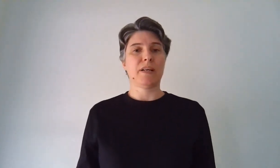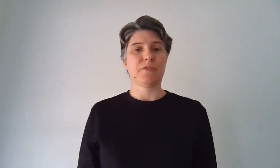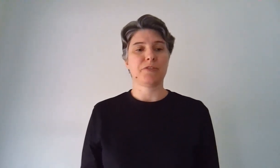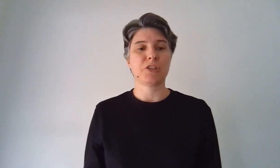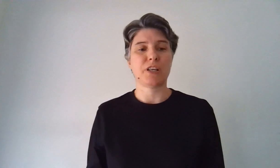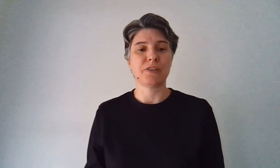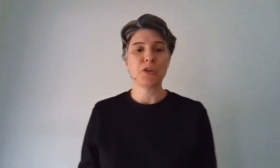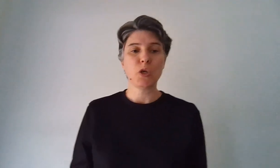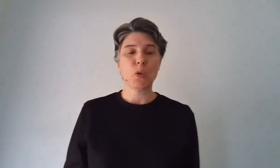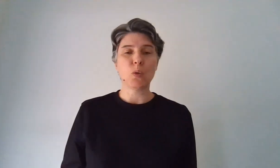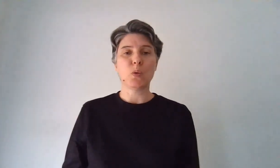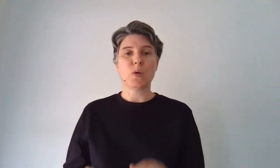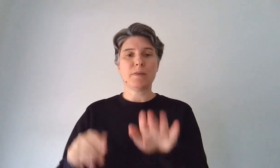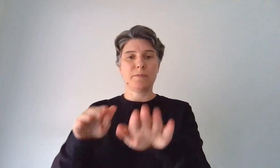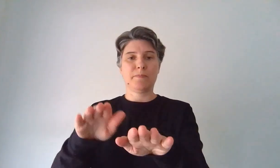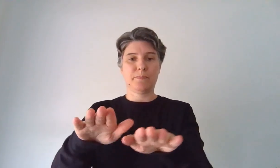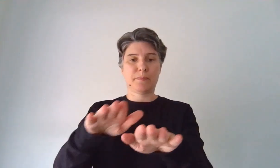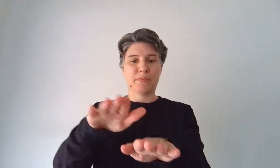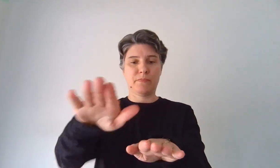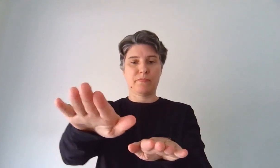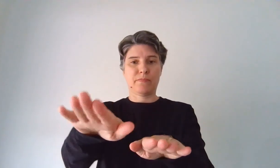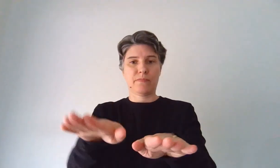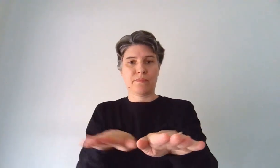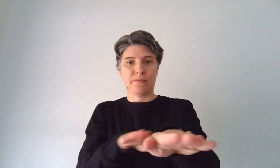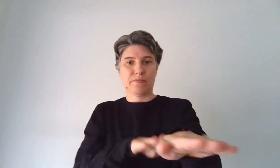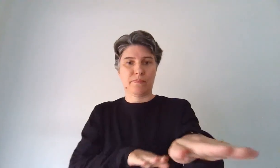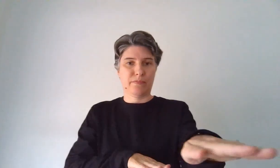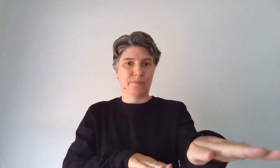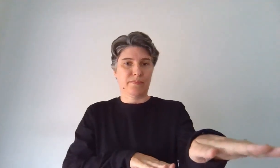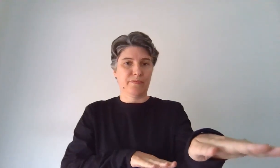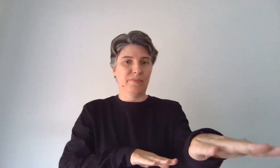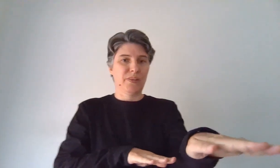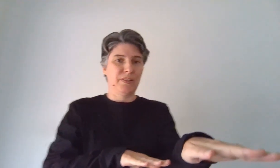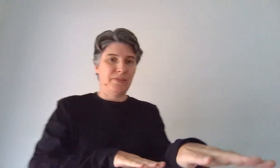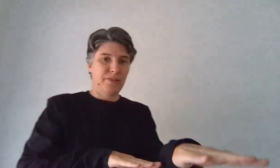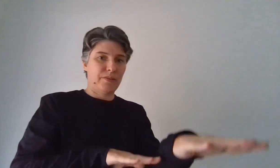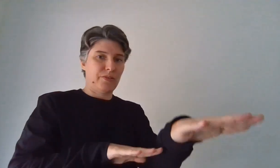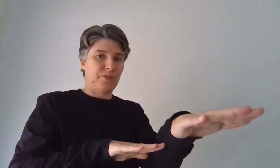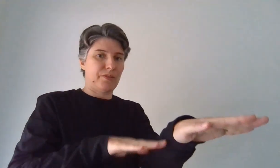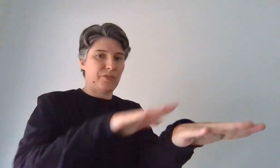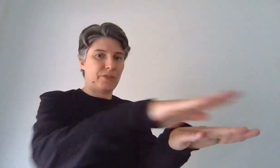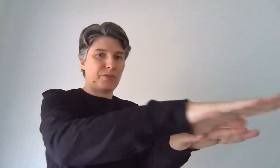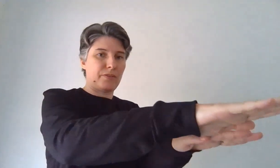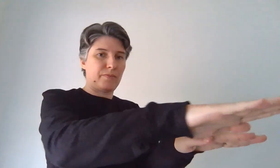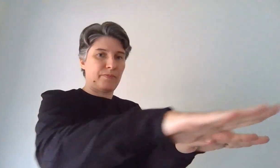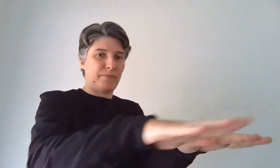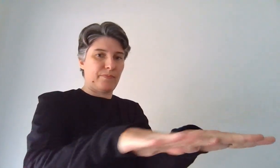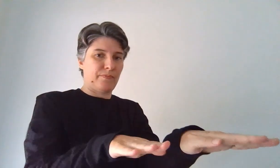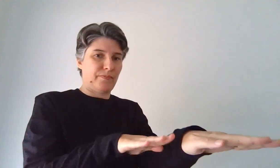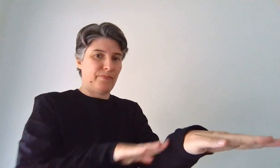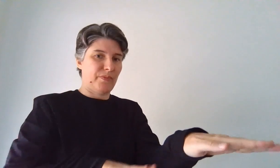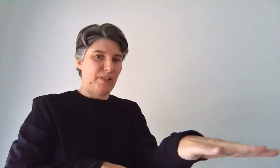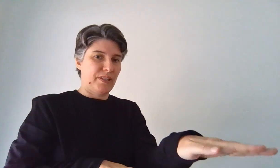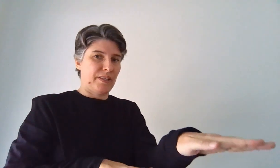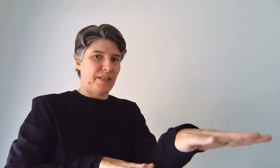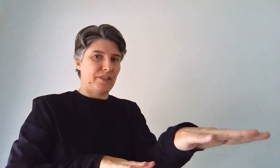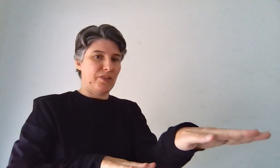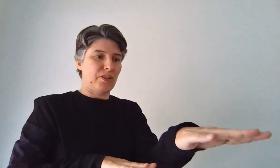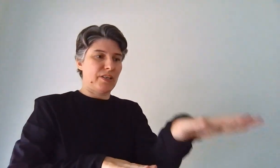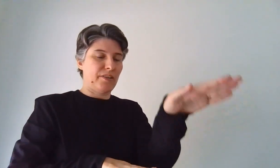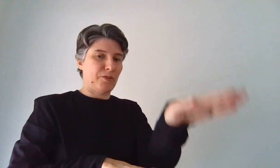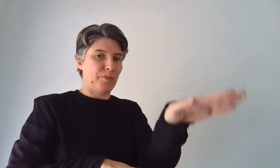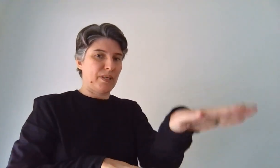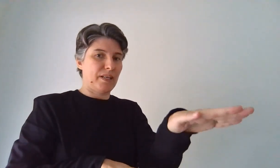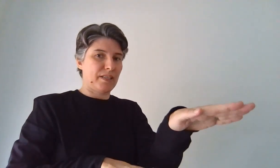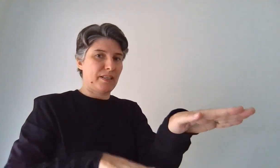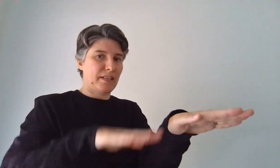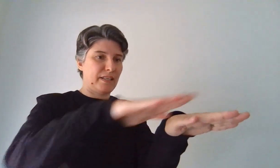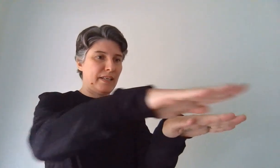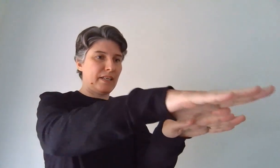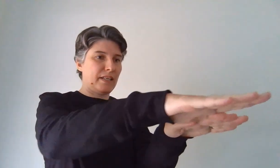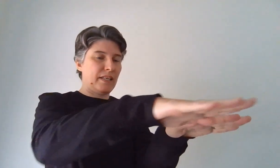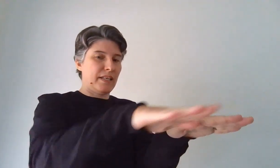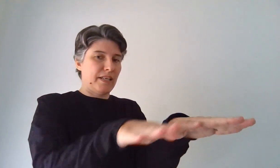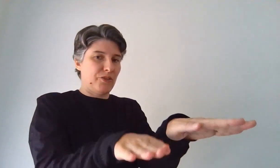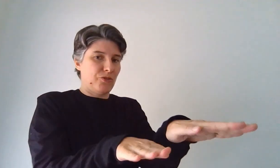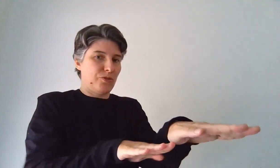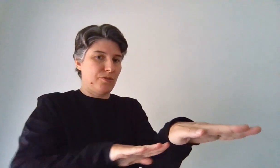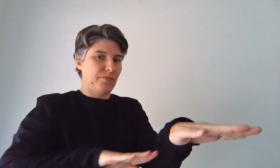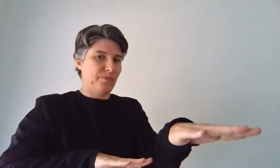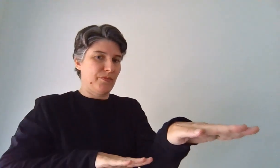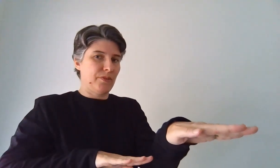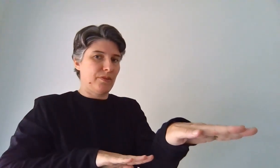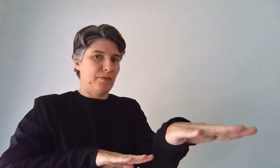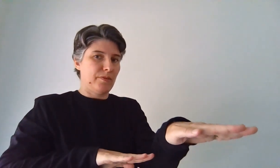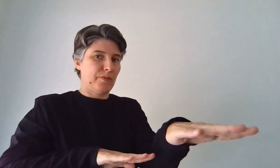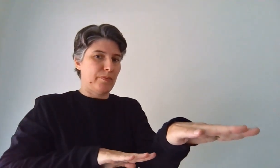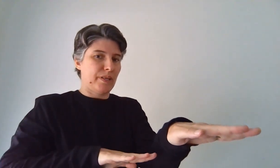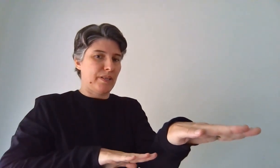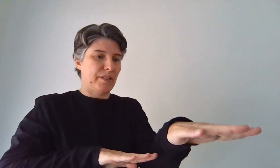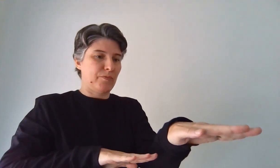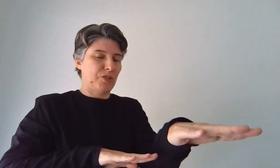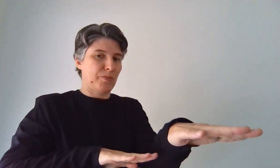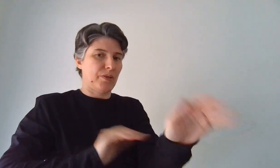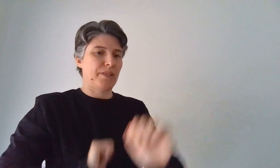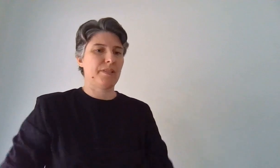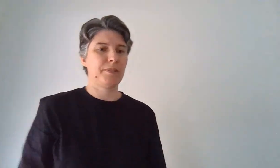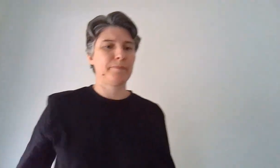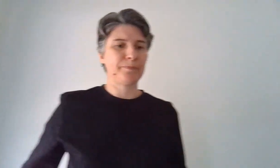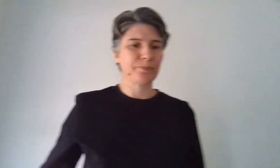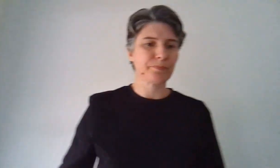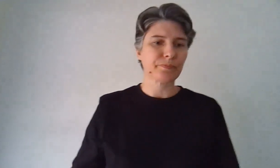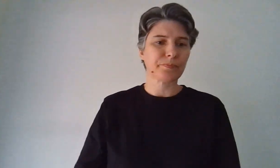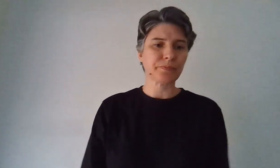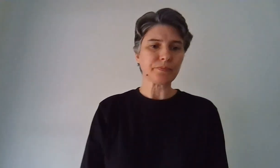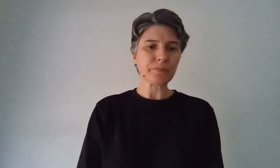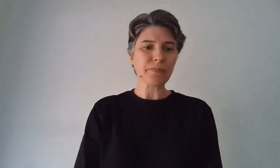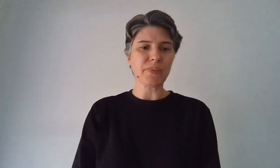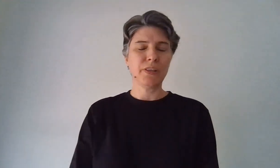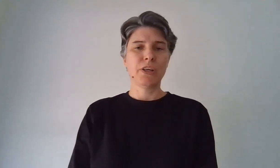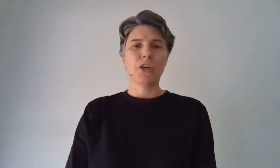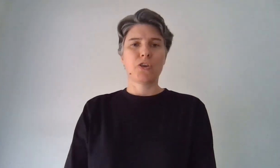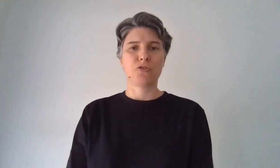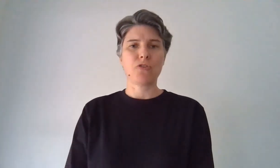a park for a child, or that's like you've got a parked car here and you're parking just behind it.